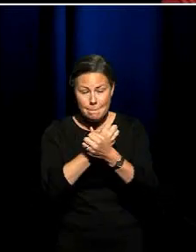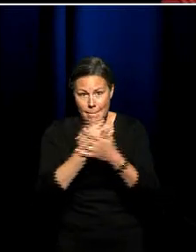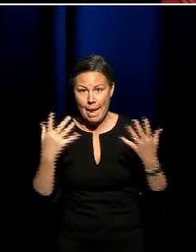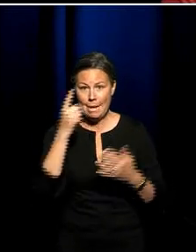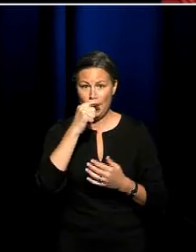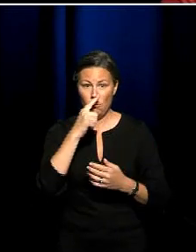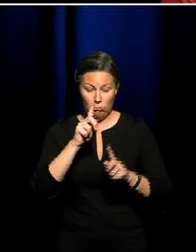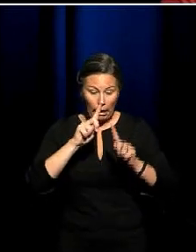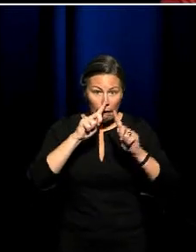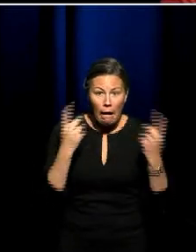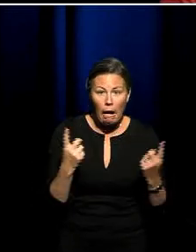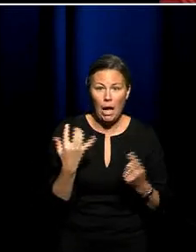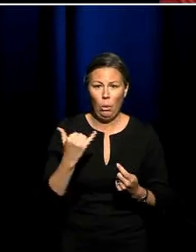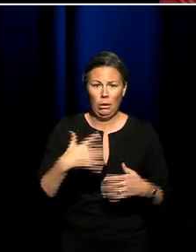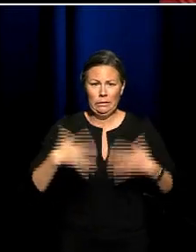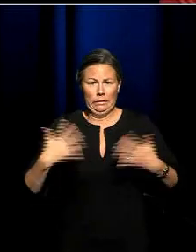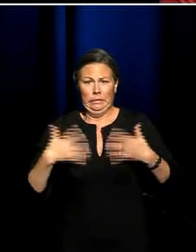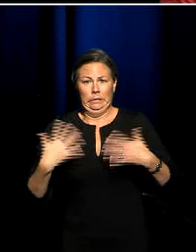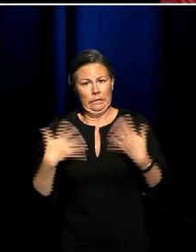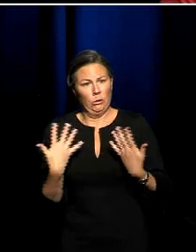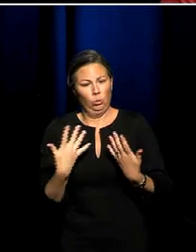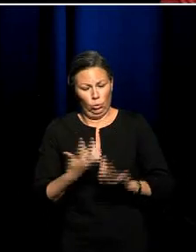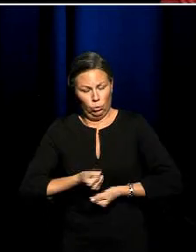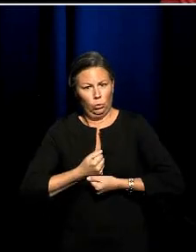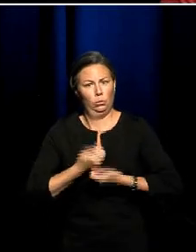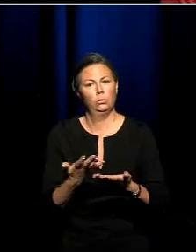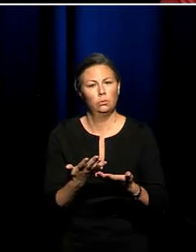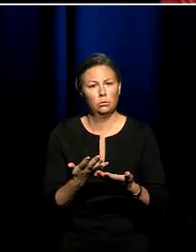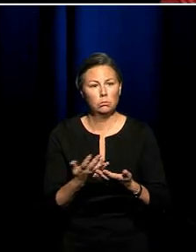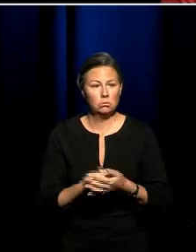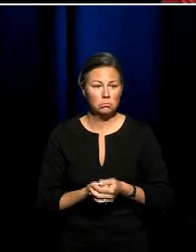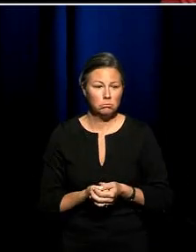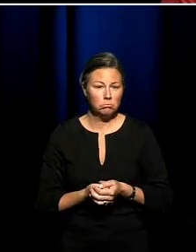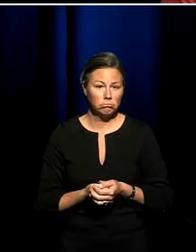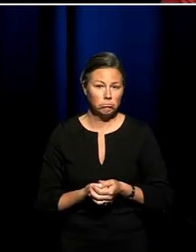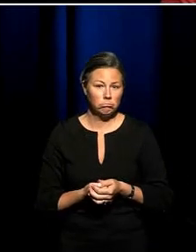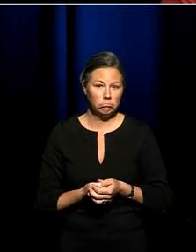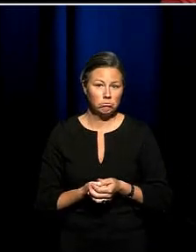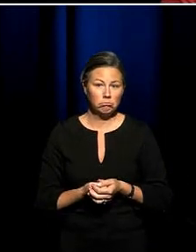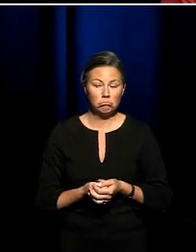forward to tell us of their experiences. This is likely to be true, for example, of people